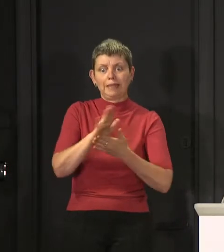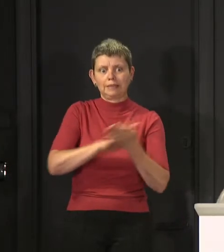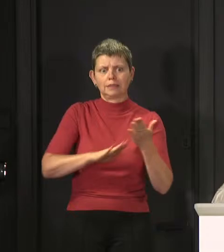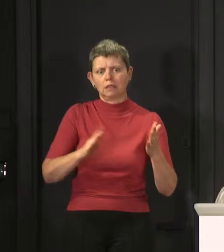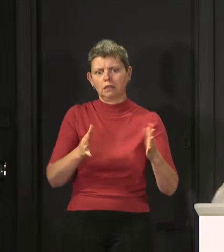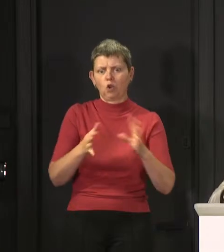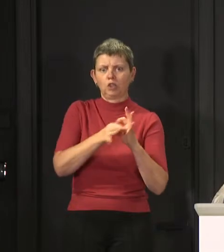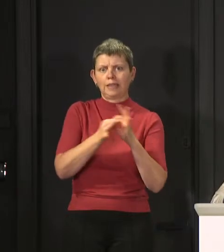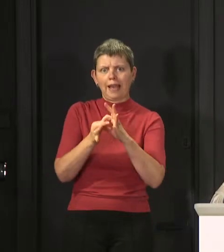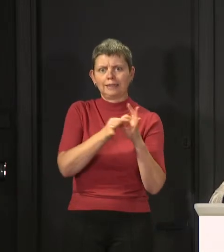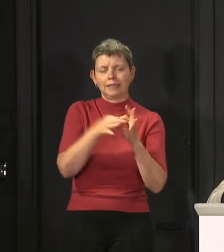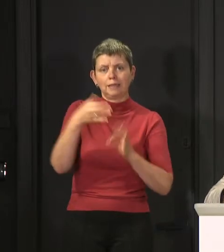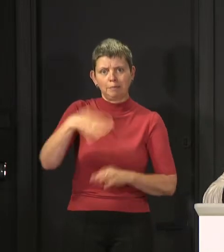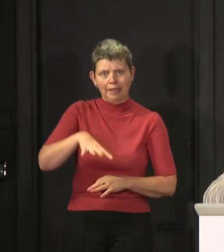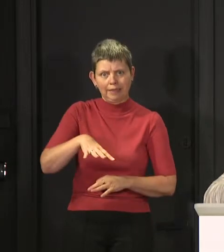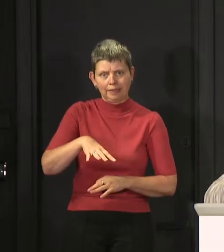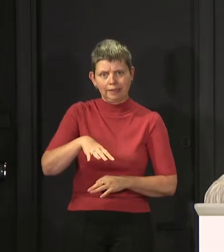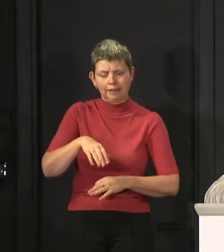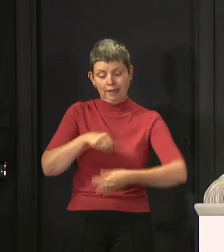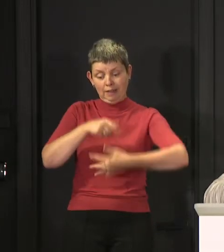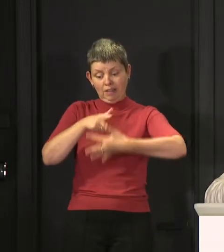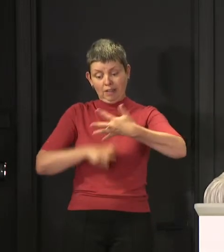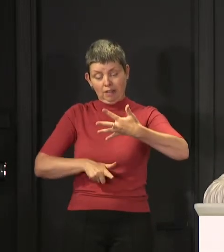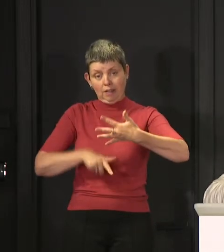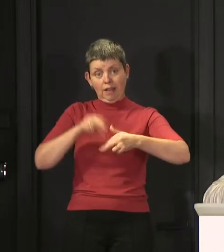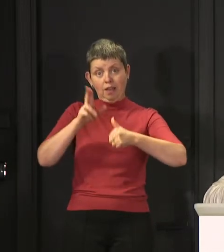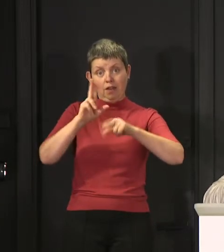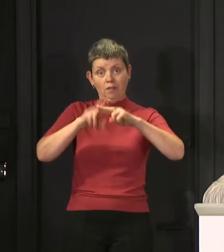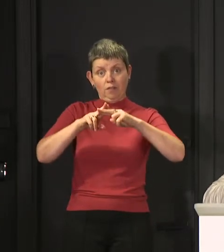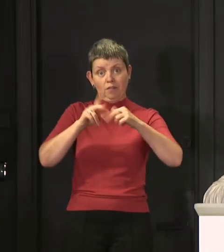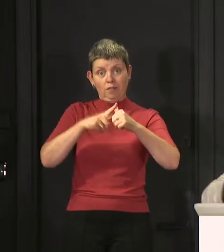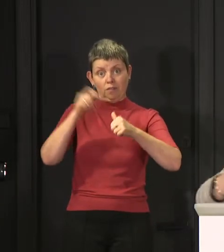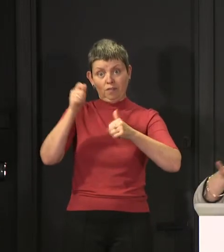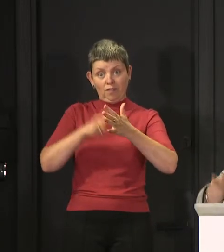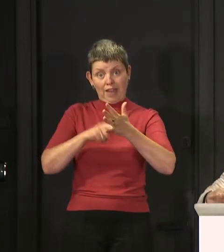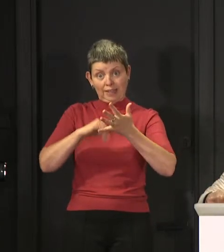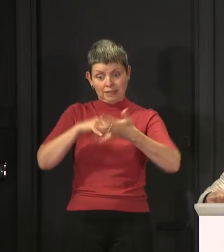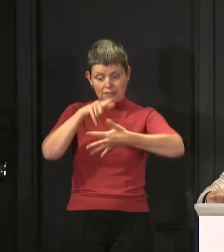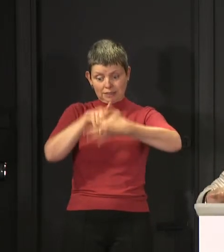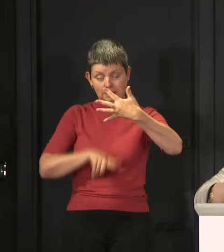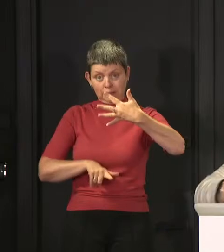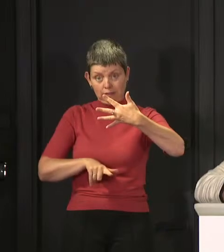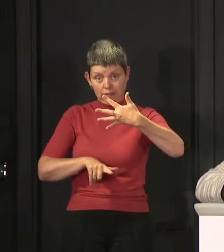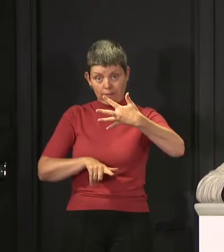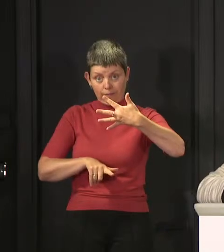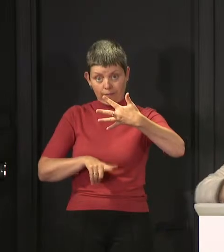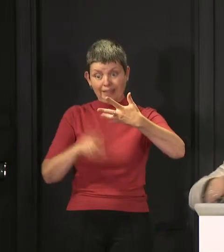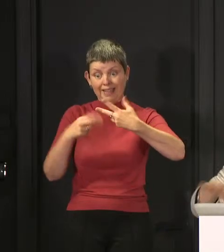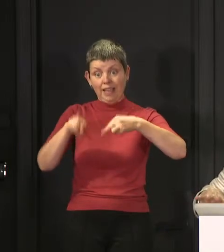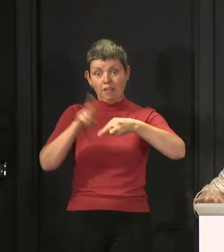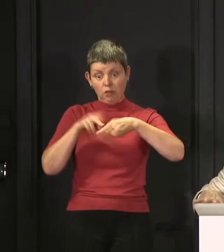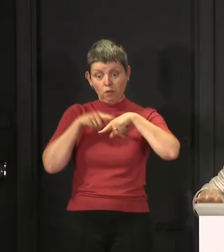at what those bridges are and saying to people, if you behave in these ways, you remove these